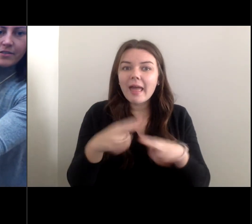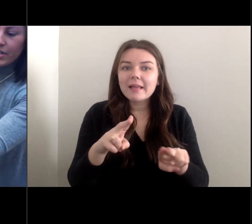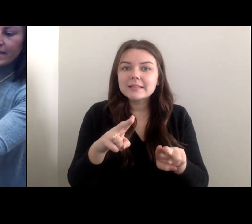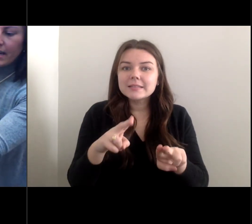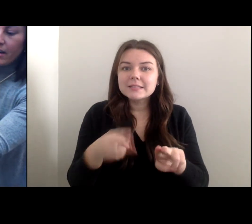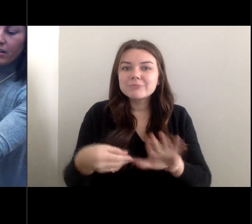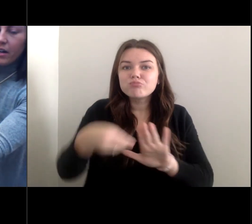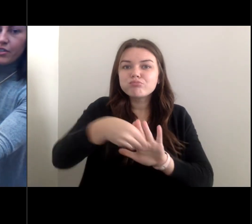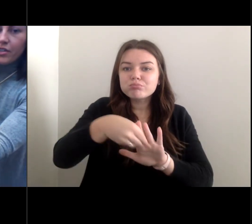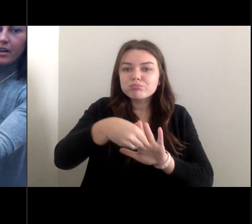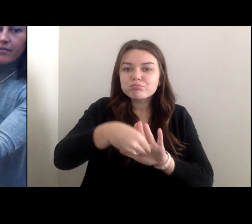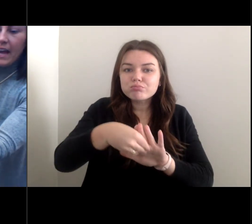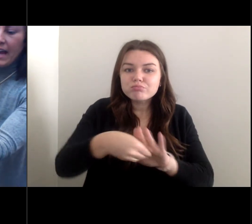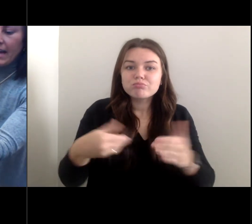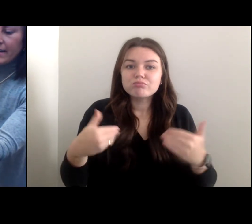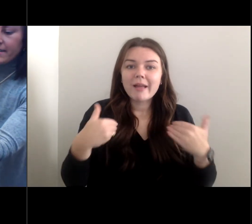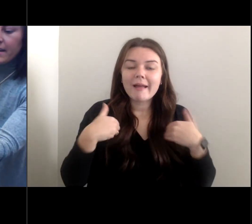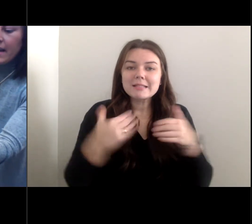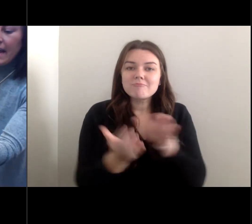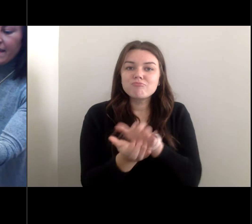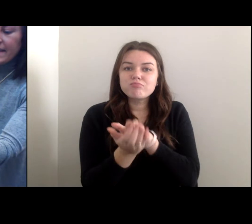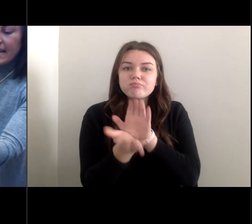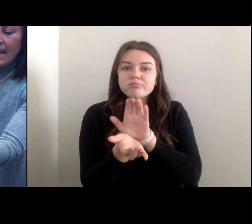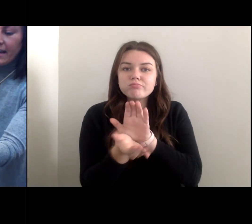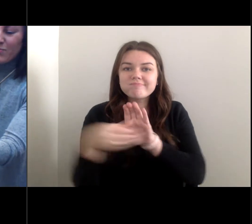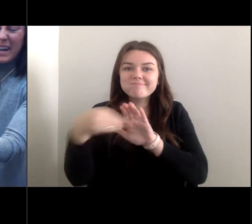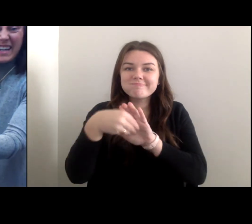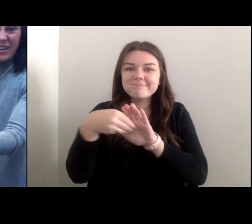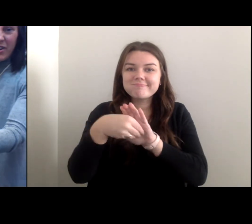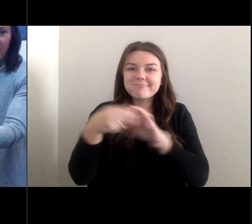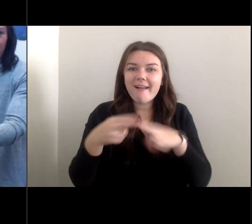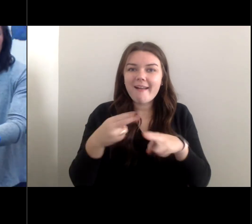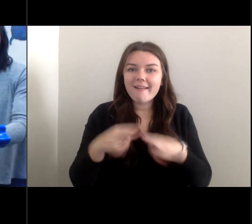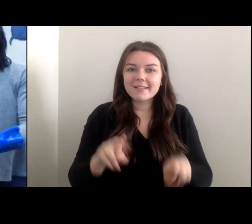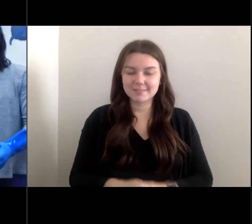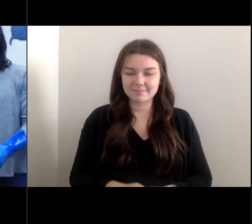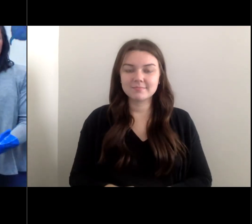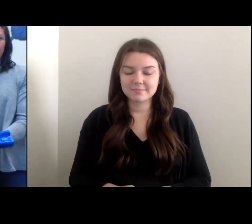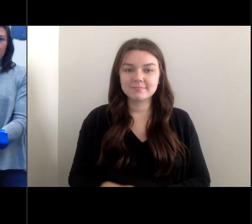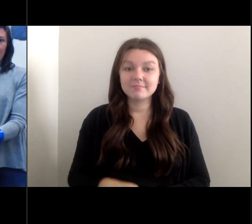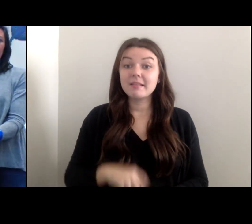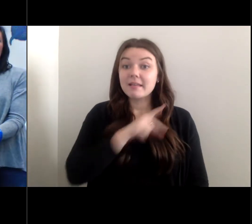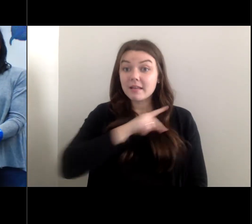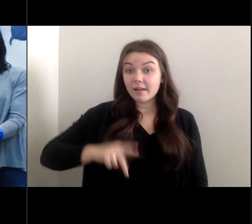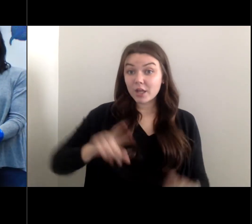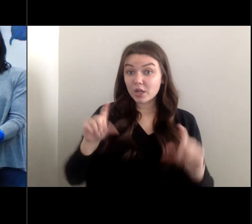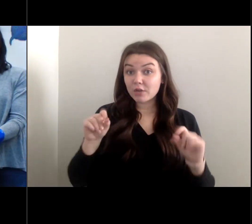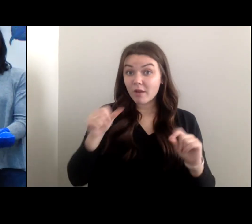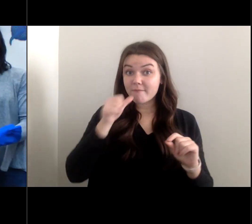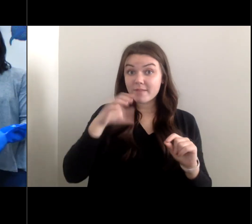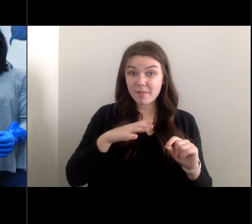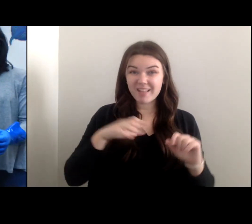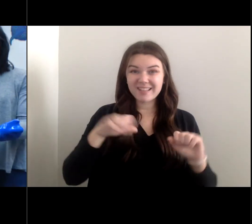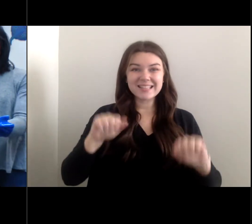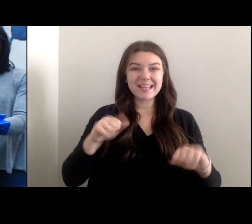So she's got a clutch of eggs. And these eggs, red king crab females can have up to half a million little eggs.